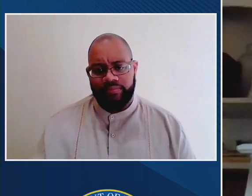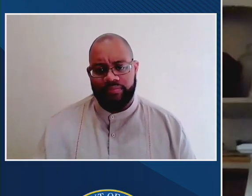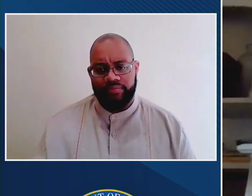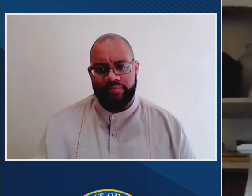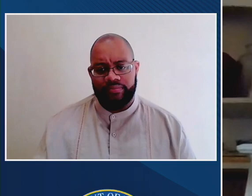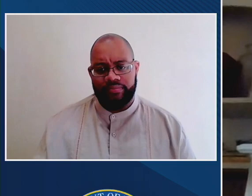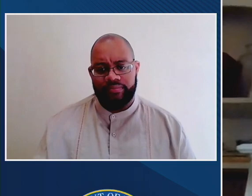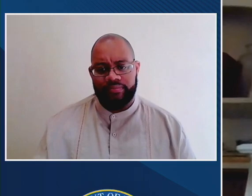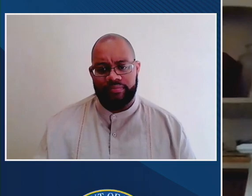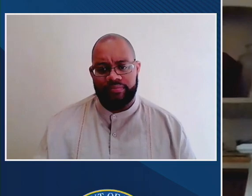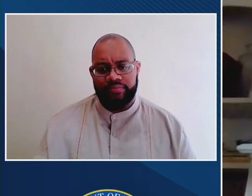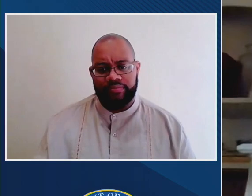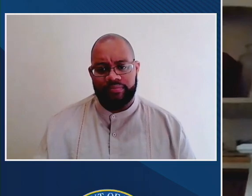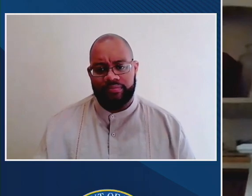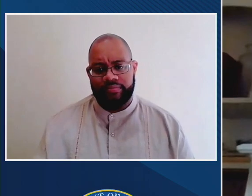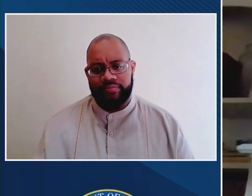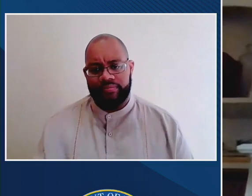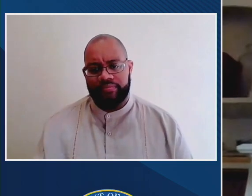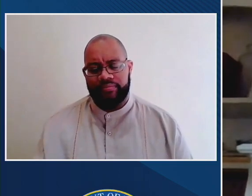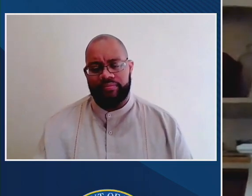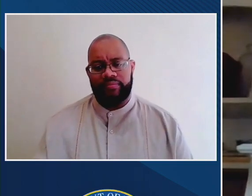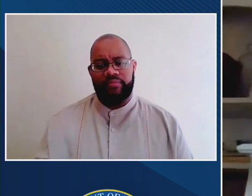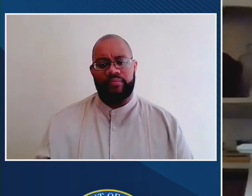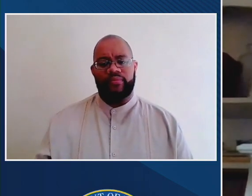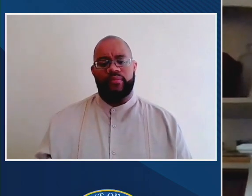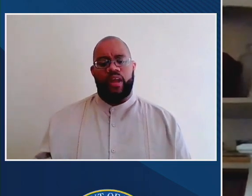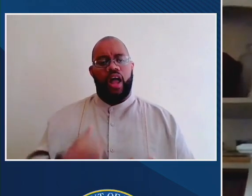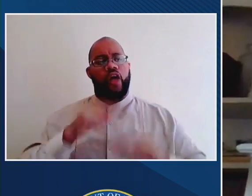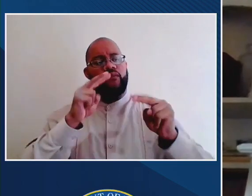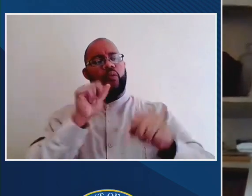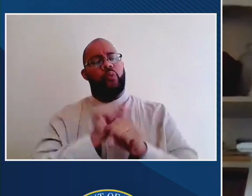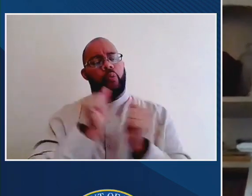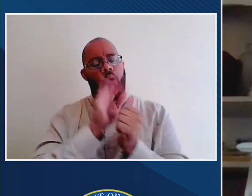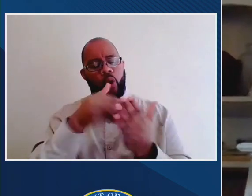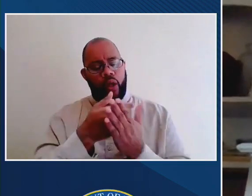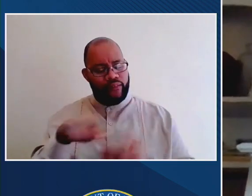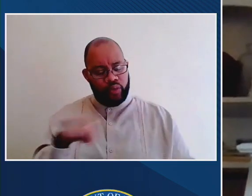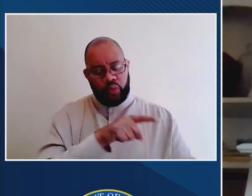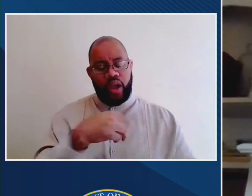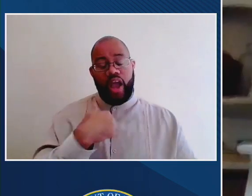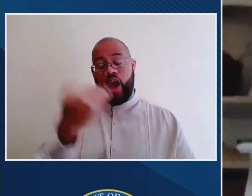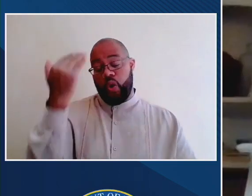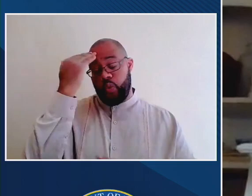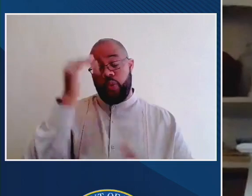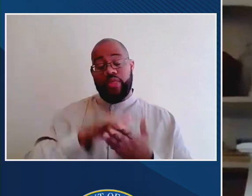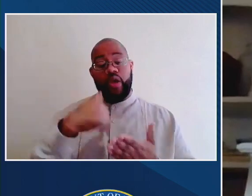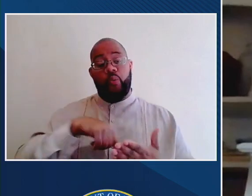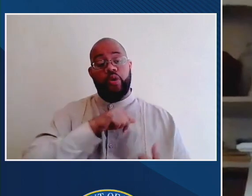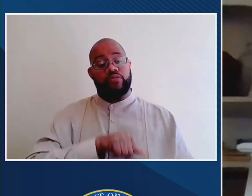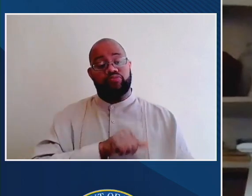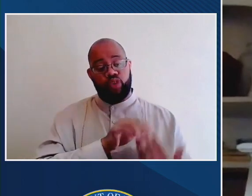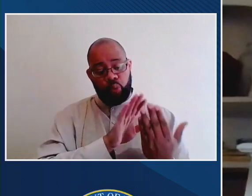And as I said before, I look forward to working with all of you and I know that we approach these things from different